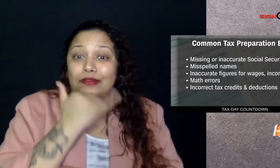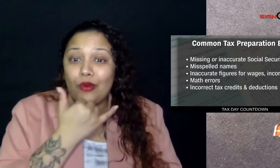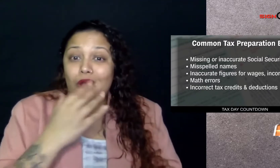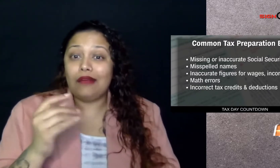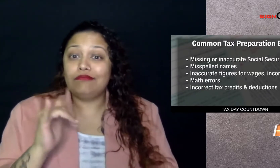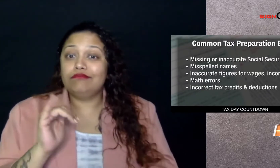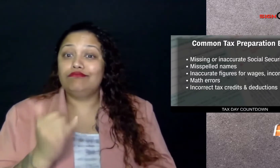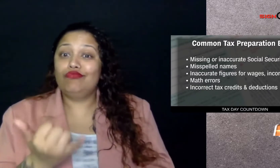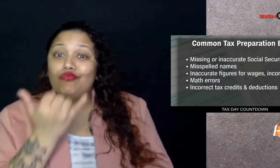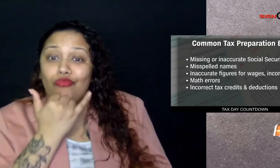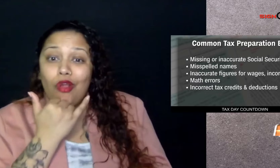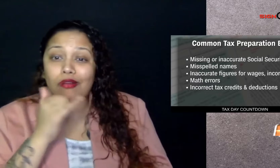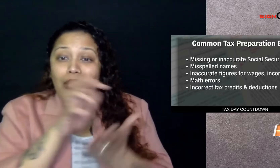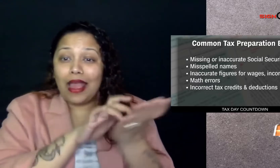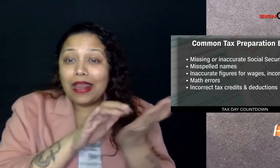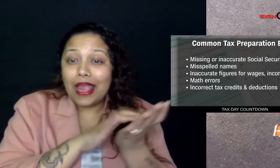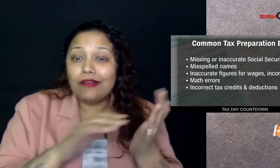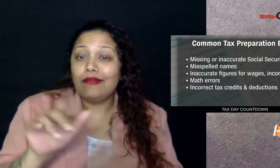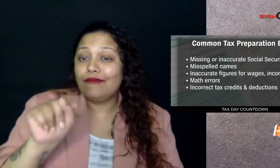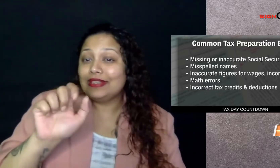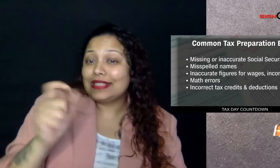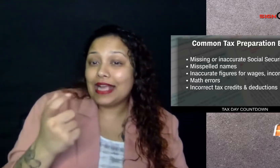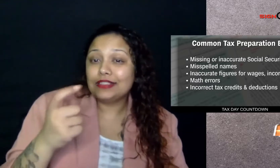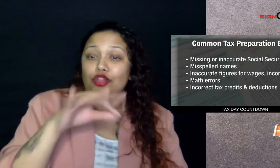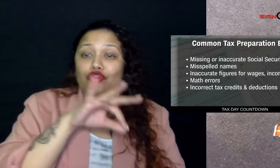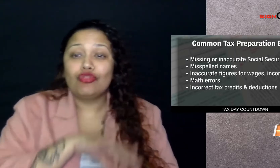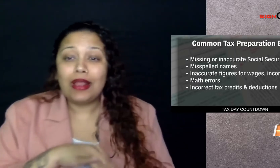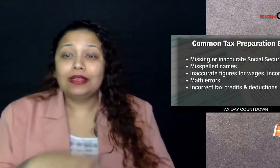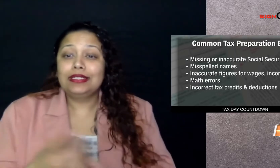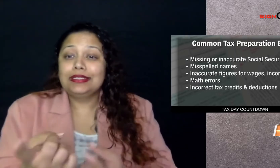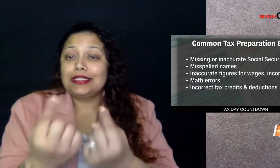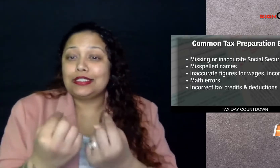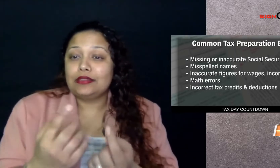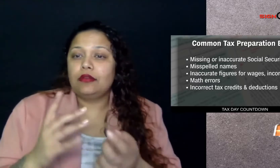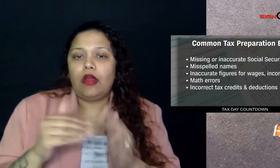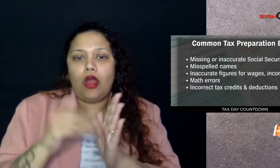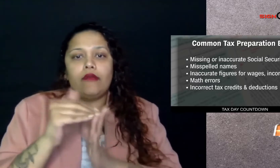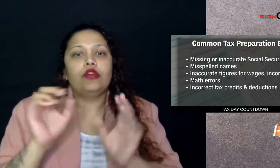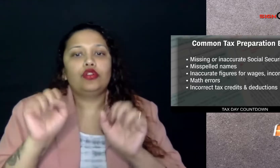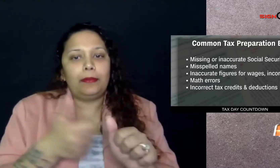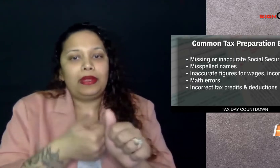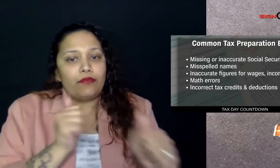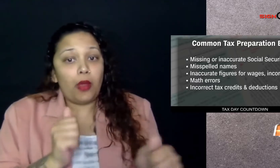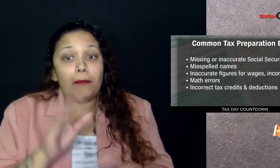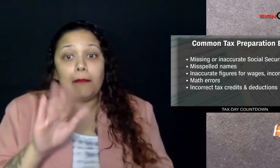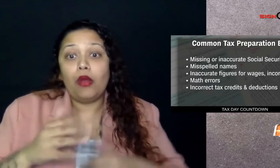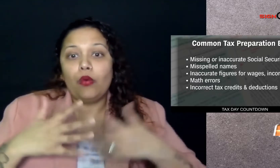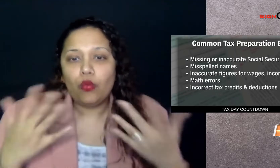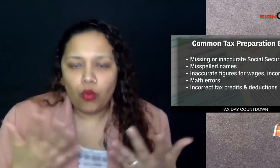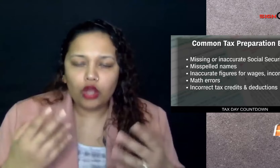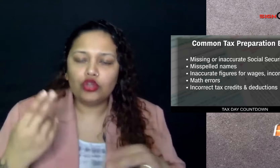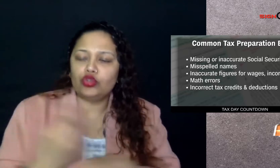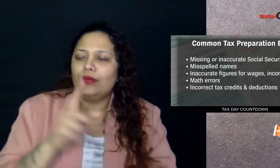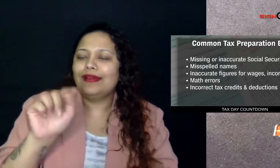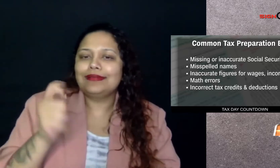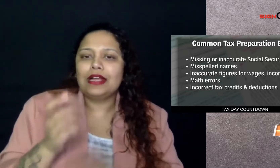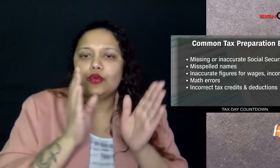they say math errors and incorrect calculations of tax credits. And deductions can often be avoided by